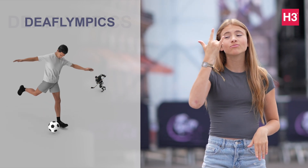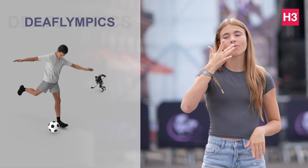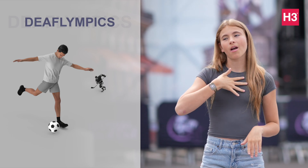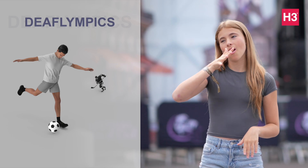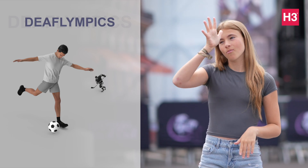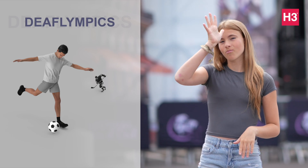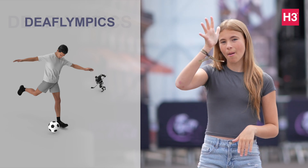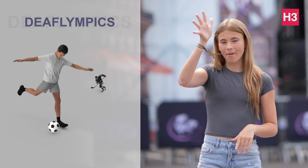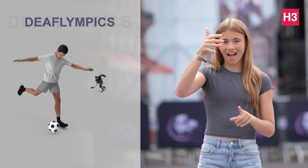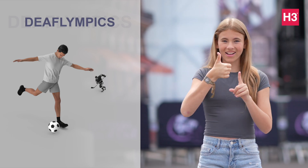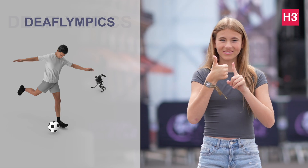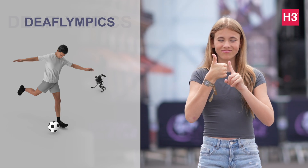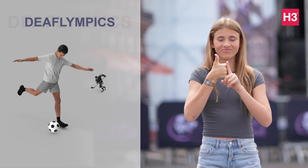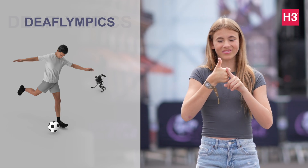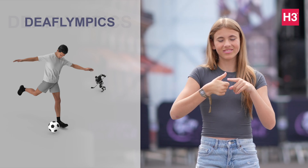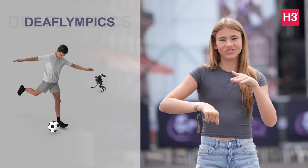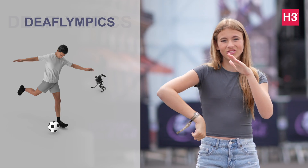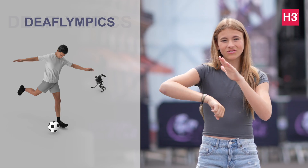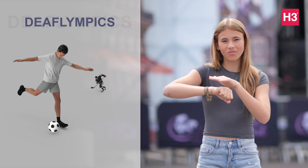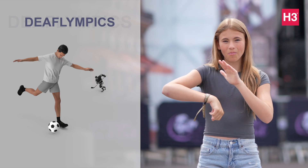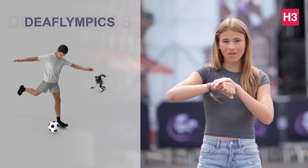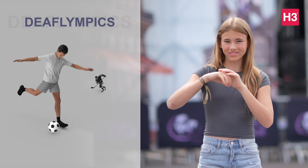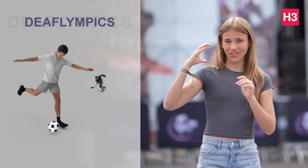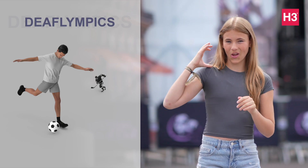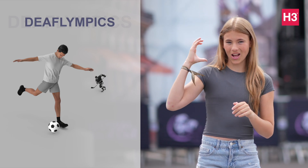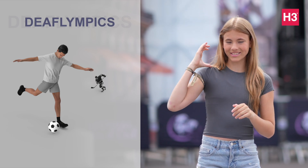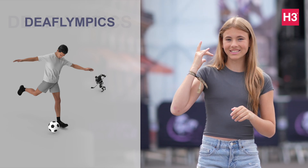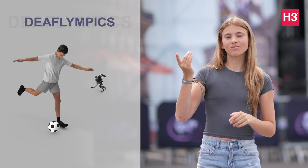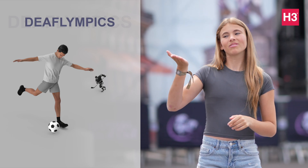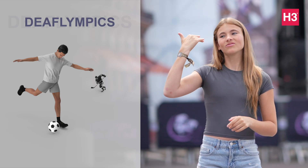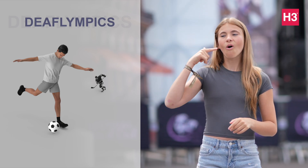about football because my grandfather was a football coach.